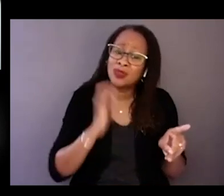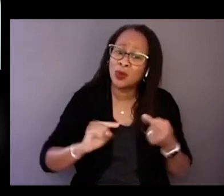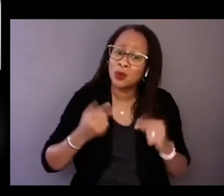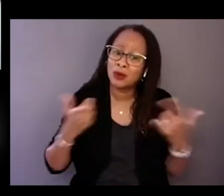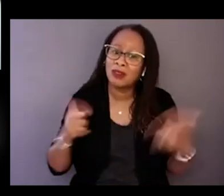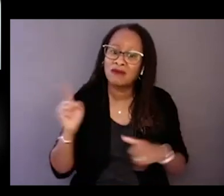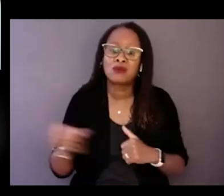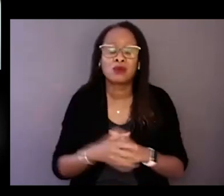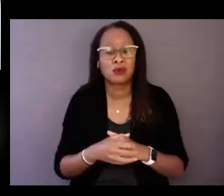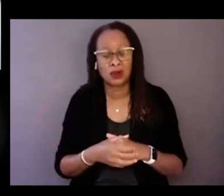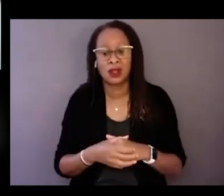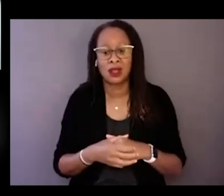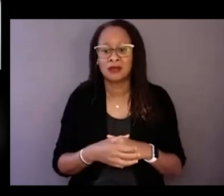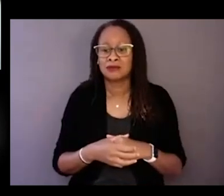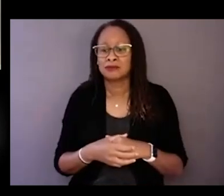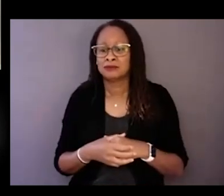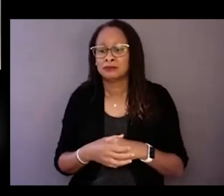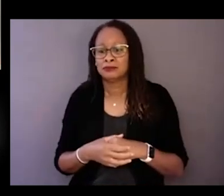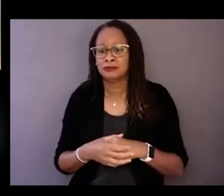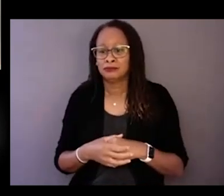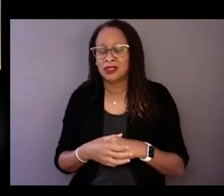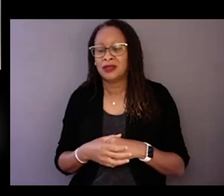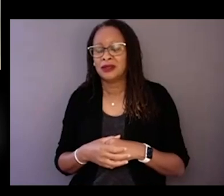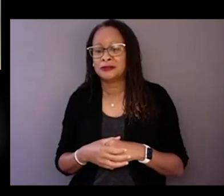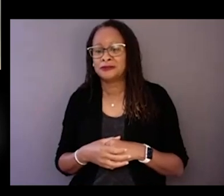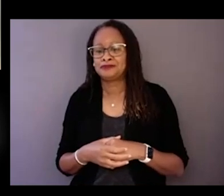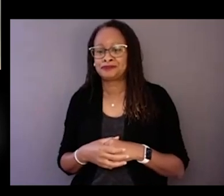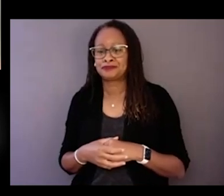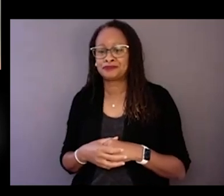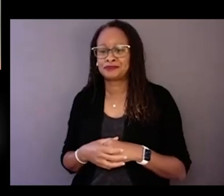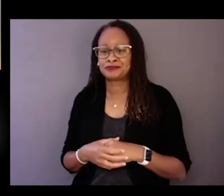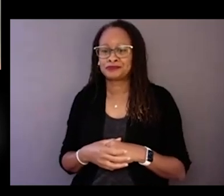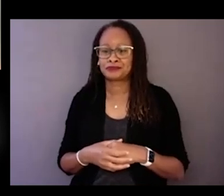Liz, do you have thoughts on that too? Yeah, I mean, I guess I agree